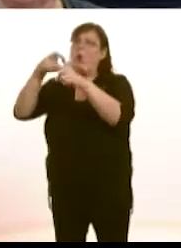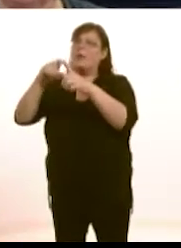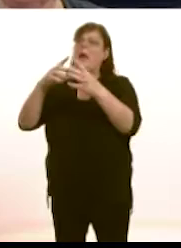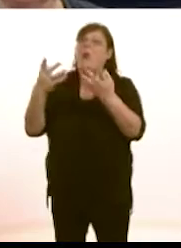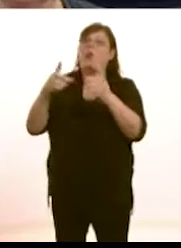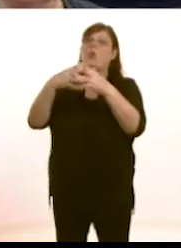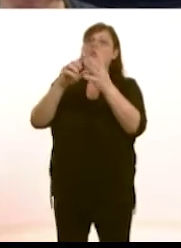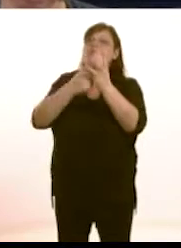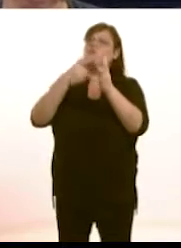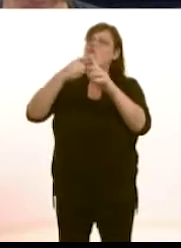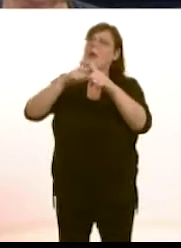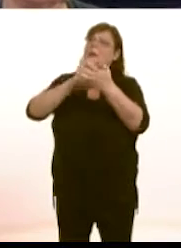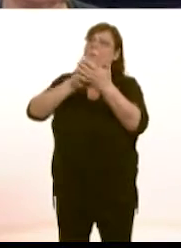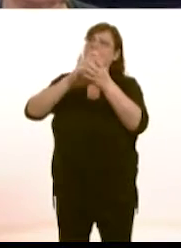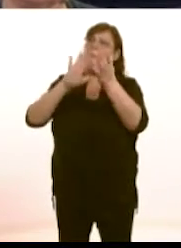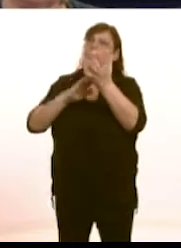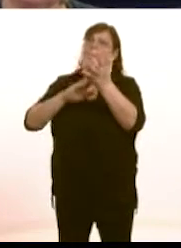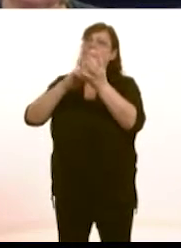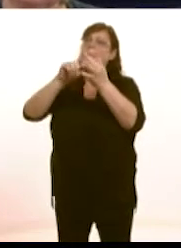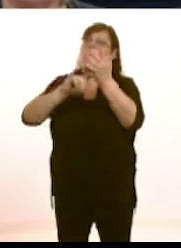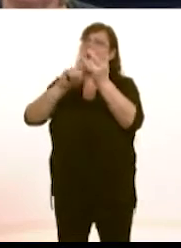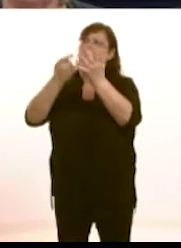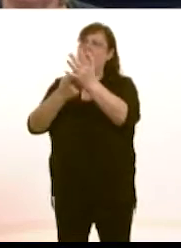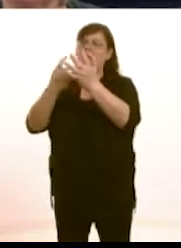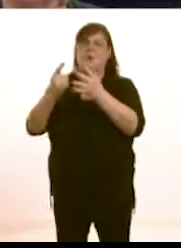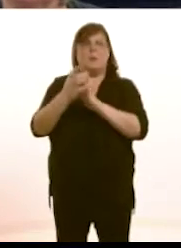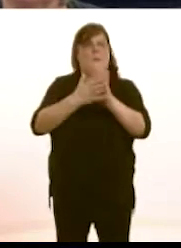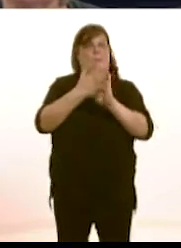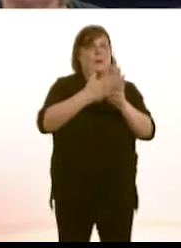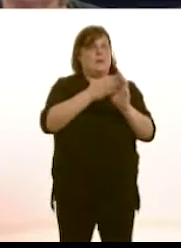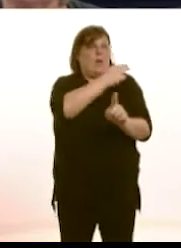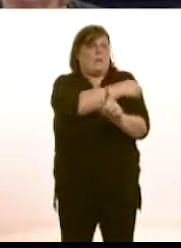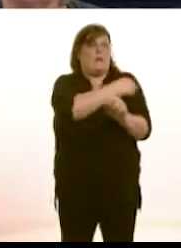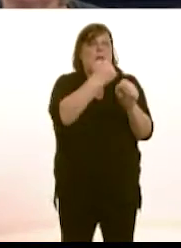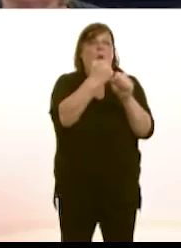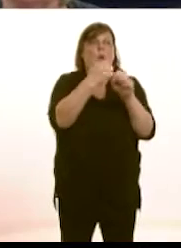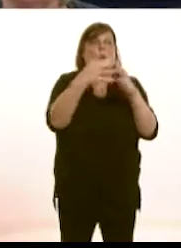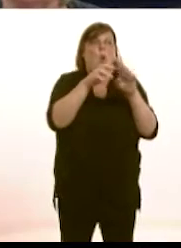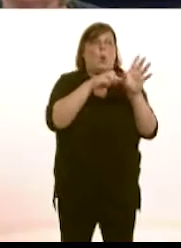Now, this is despite the fact that the service in Ysbyty Gwynedd is one of the best in the